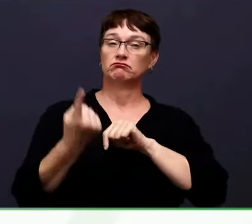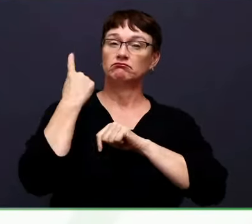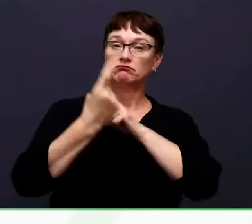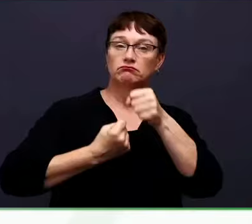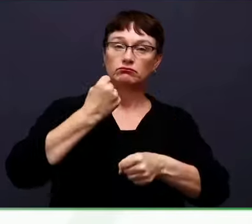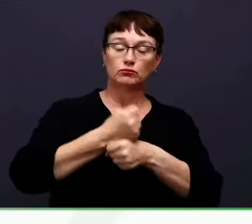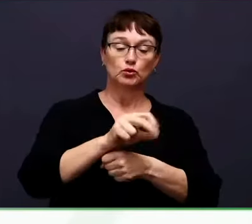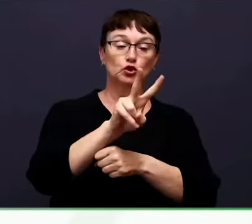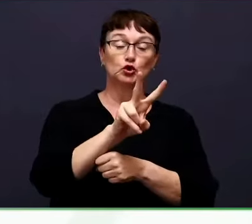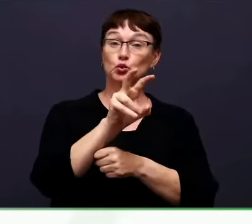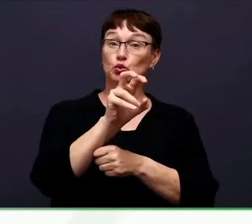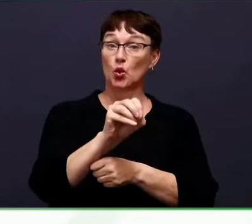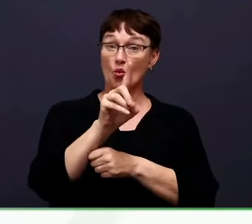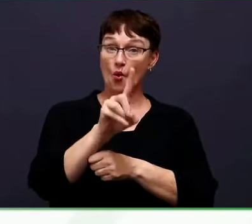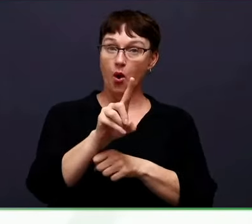The other part of the country.